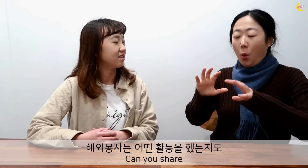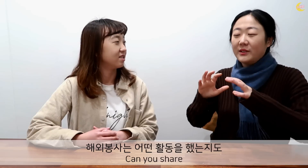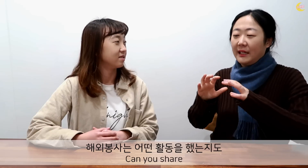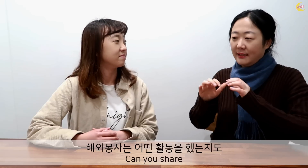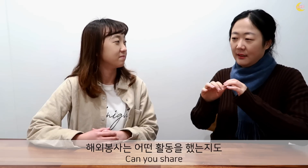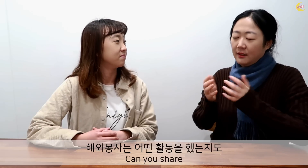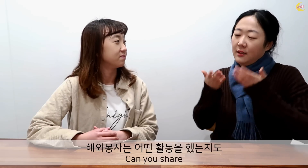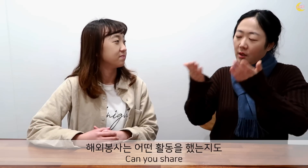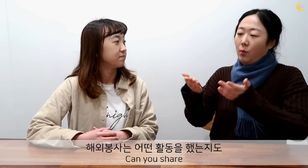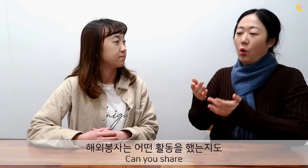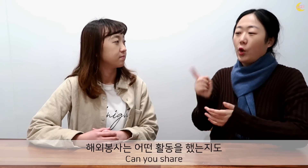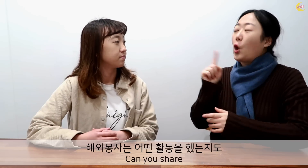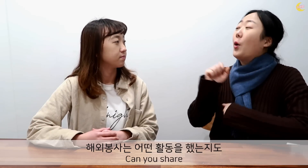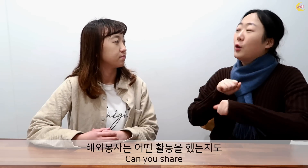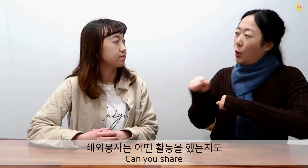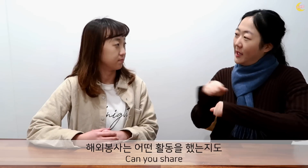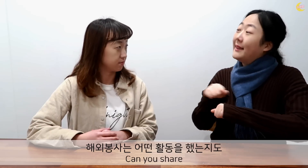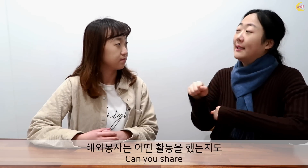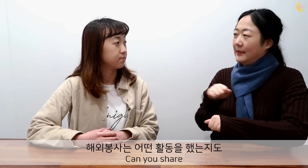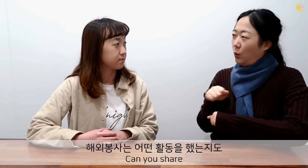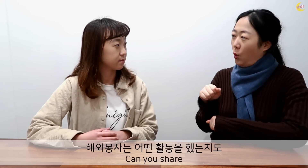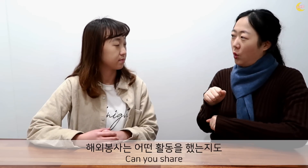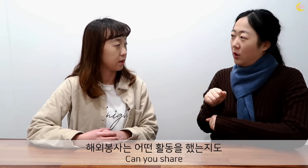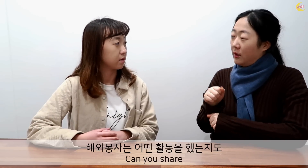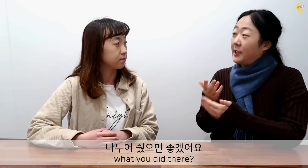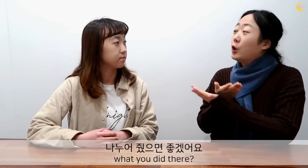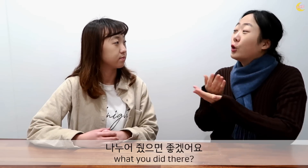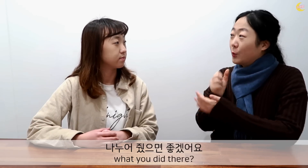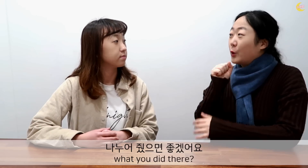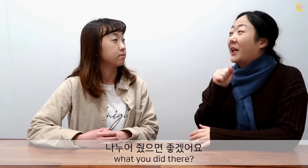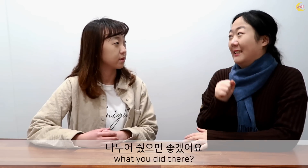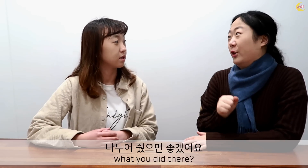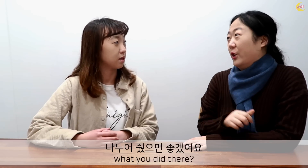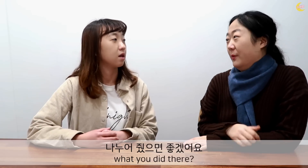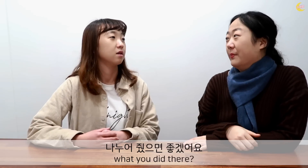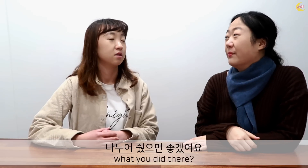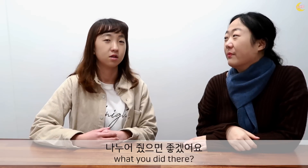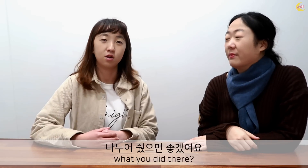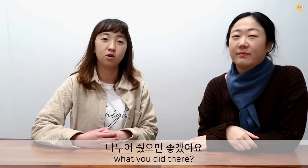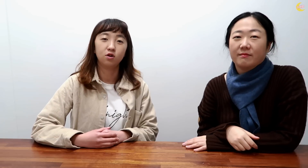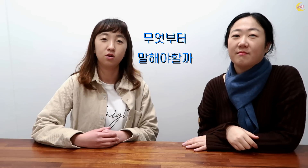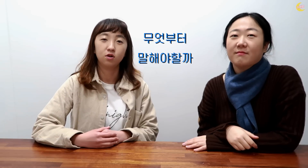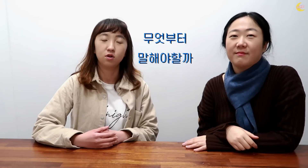Can you share what you did there?